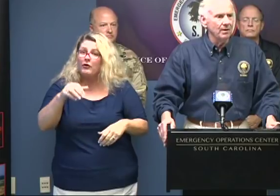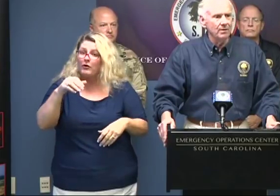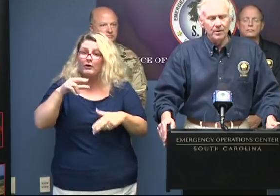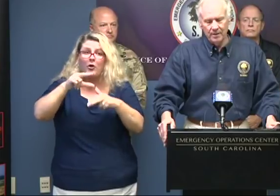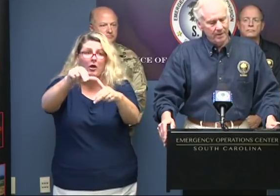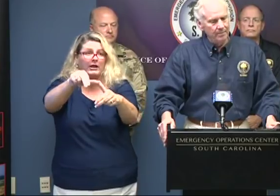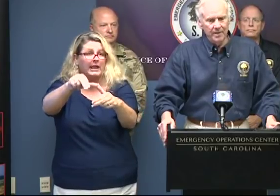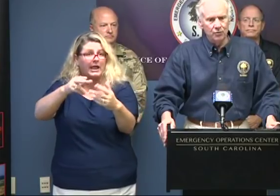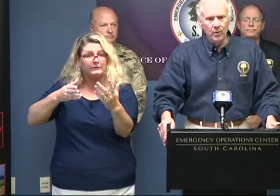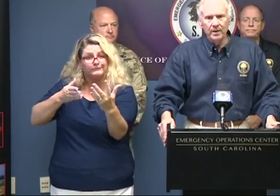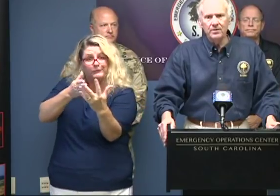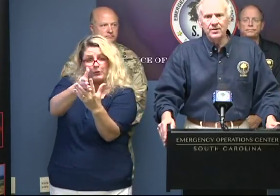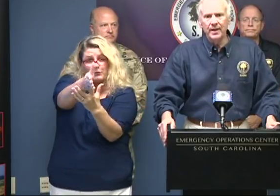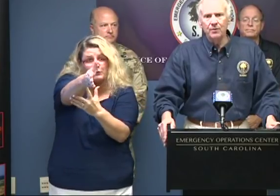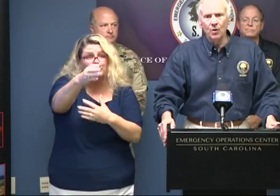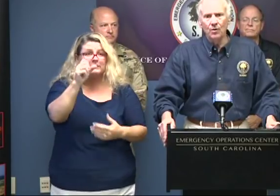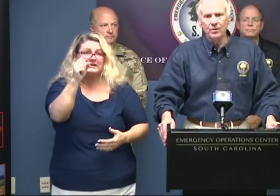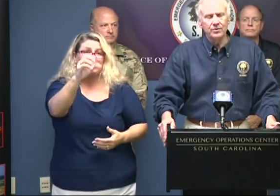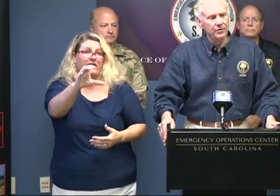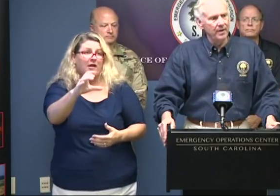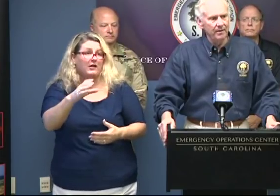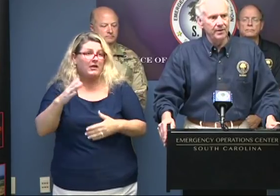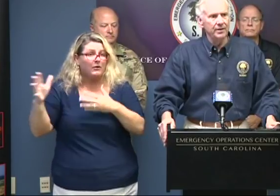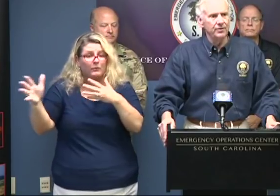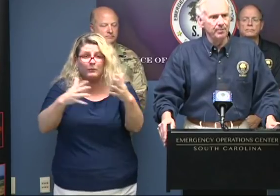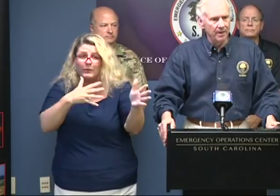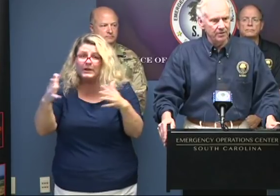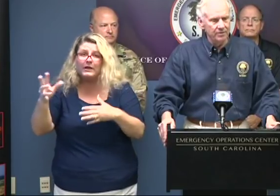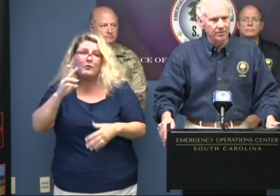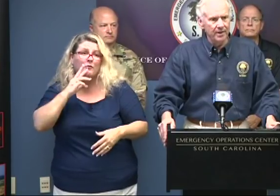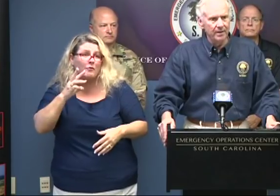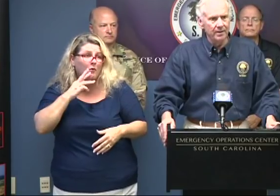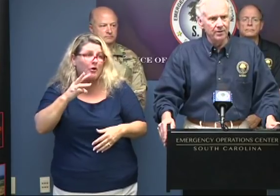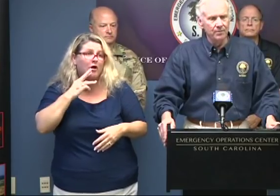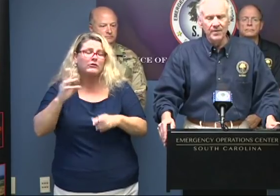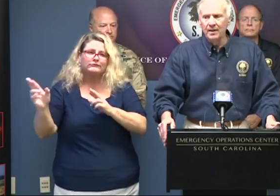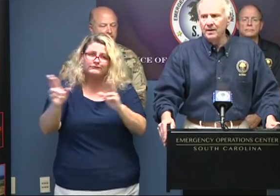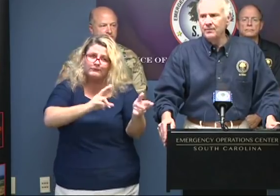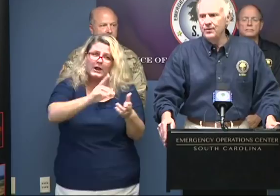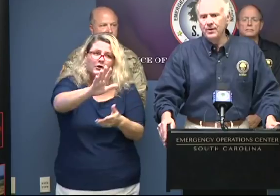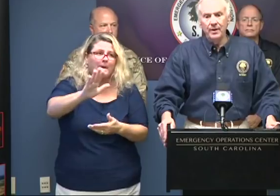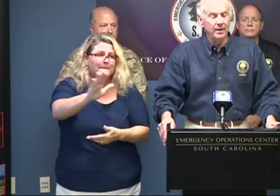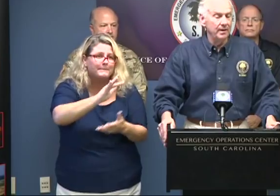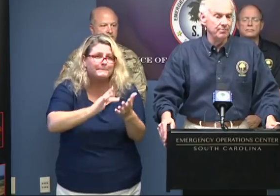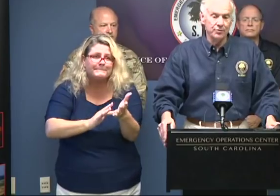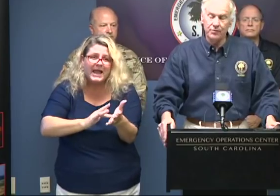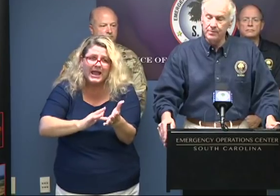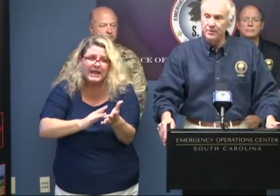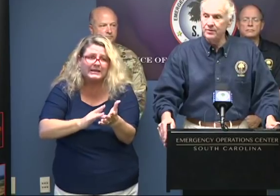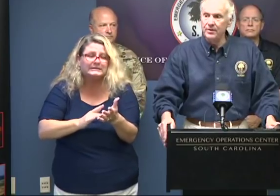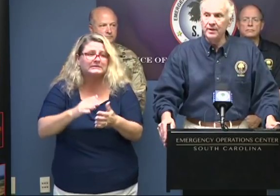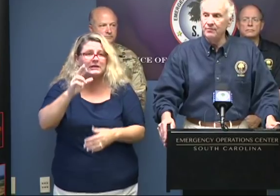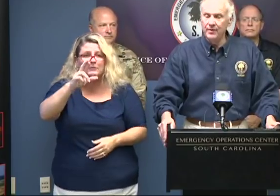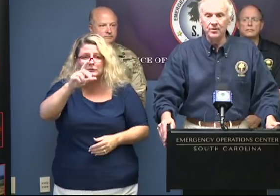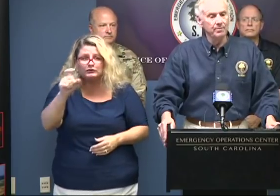And that means winds and water. So you have to get your medicines ready to go. If you have prescriptions you need filled,